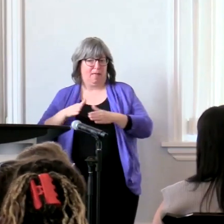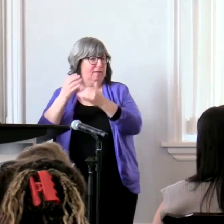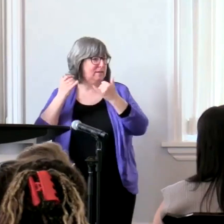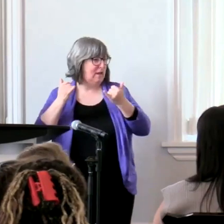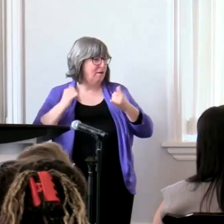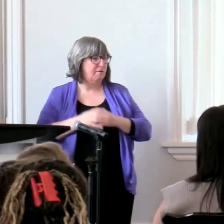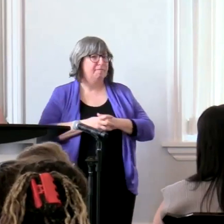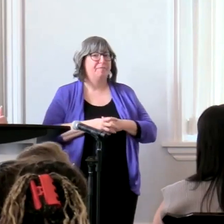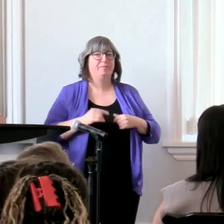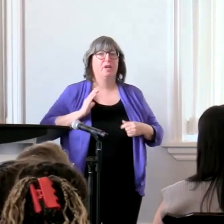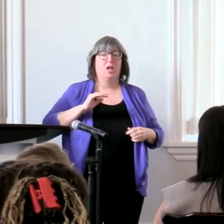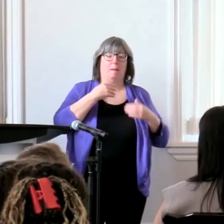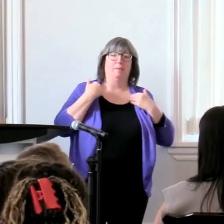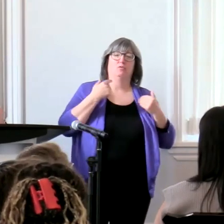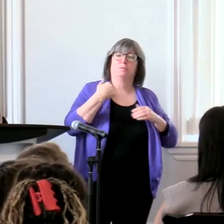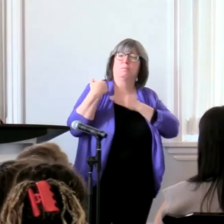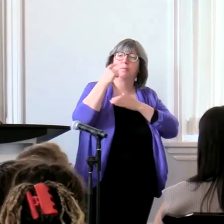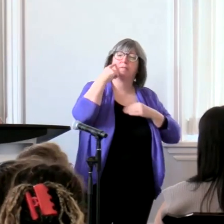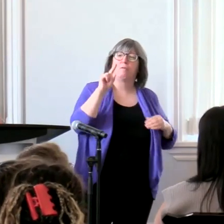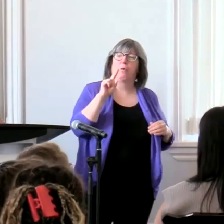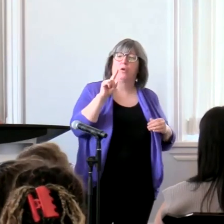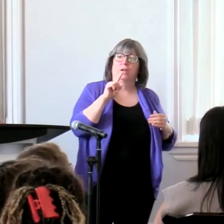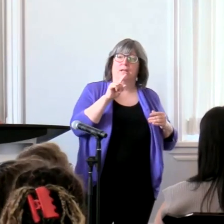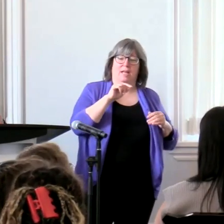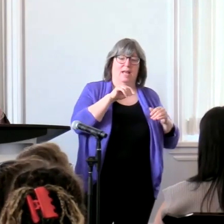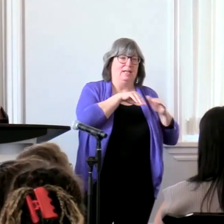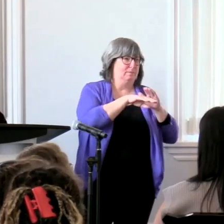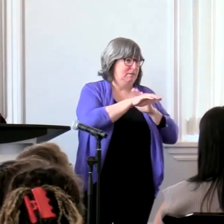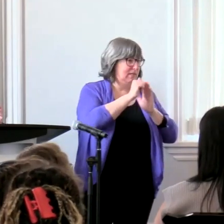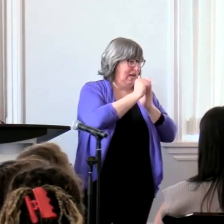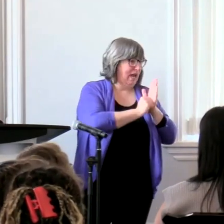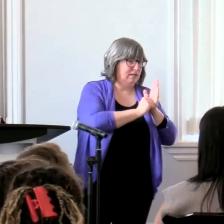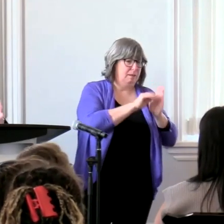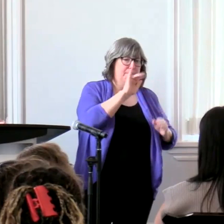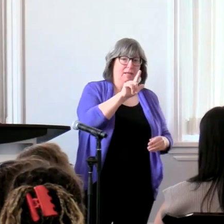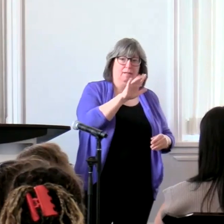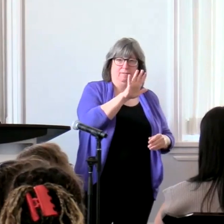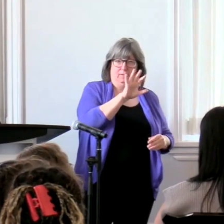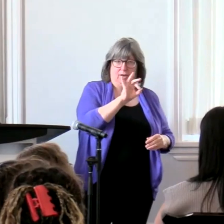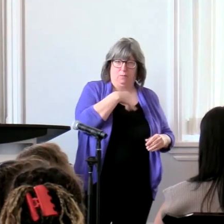So I was the Minister responsible for the Accessibility Act, Bill-59.